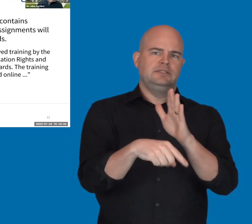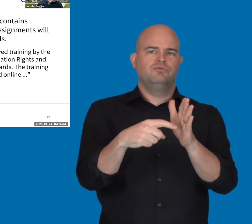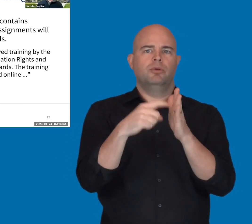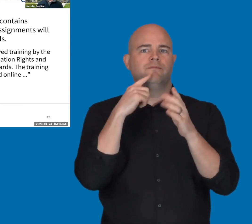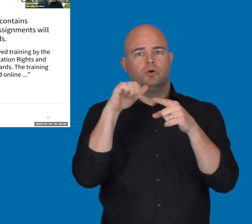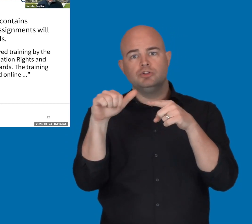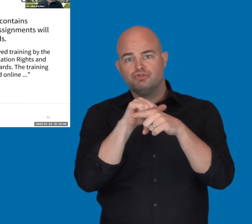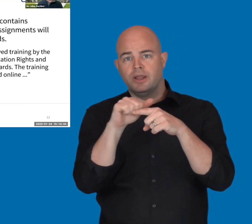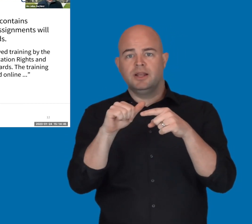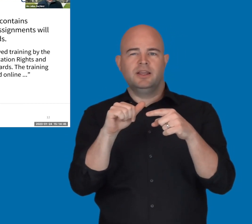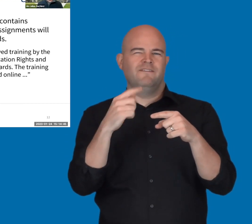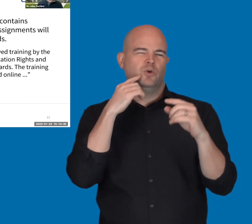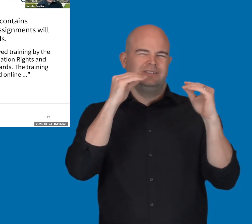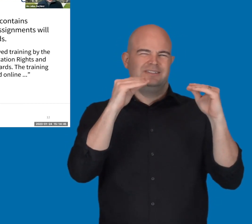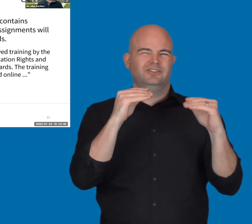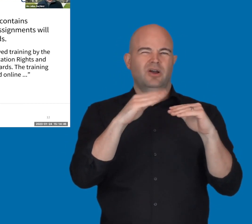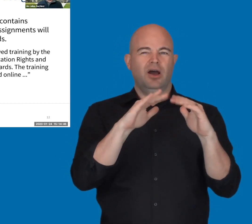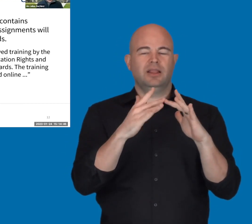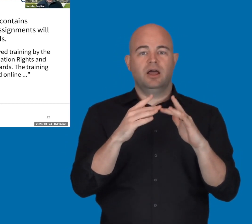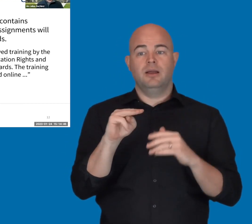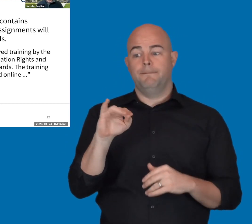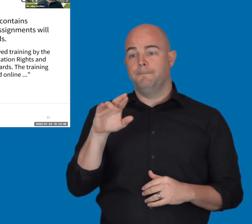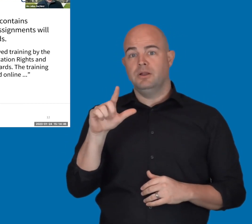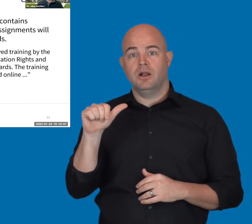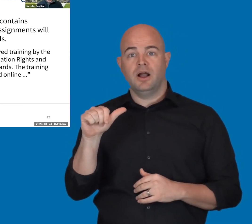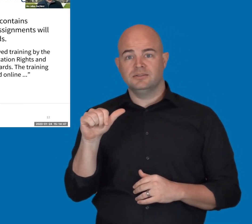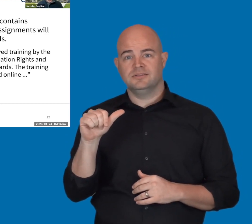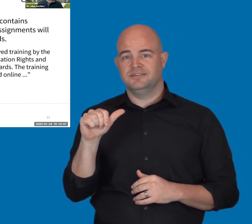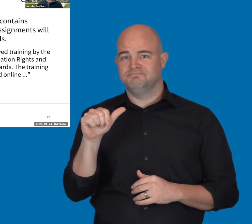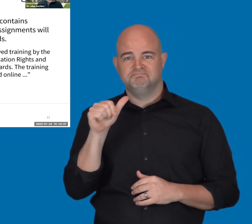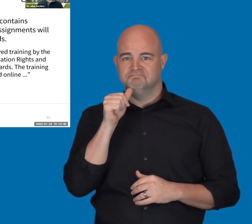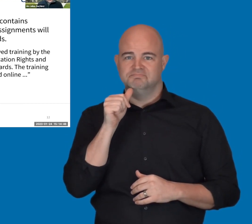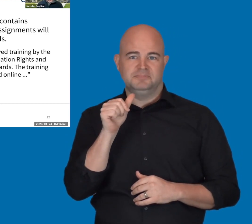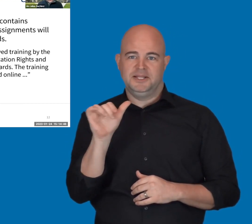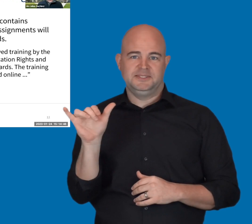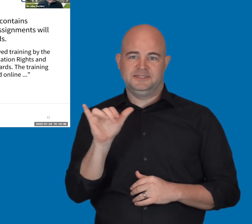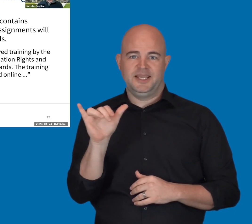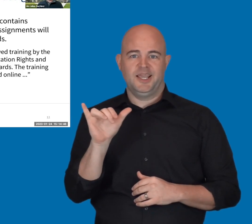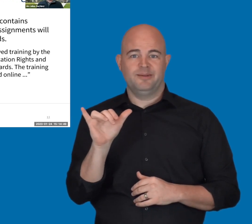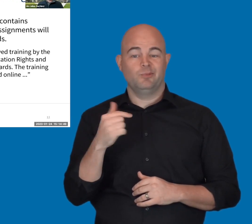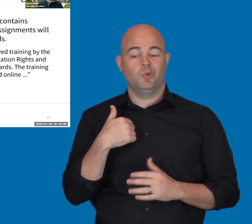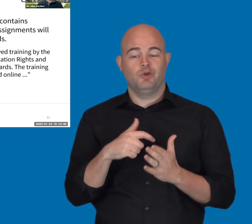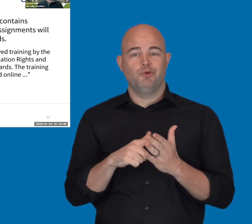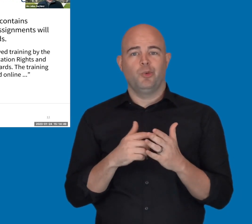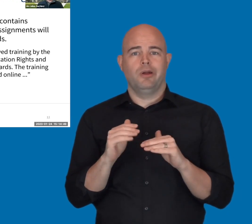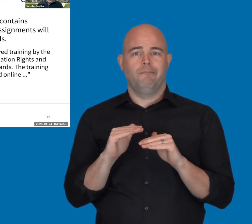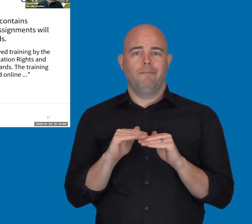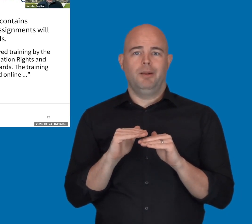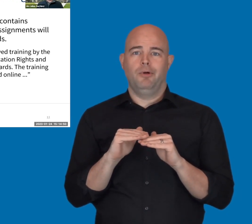I'd encourage you to make sure is updated as well. And then, you know, just the idea here is make sure